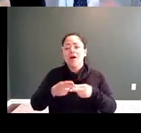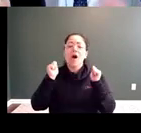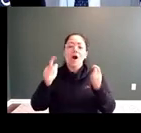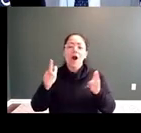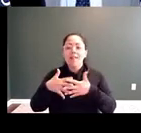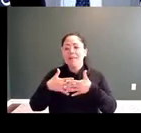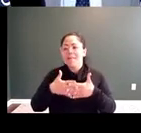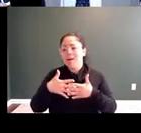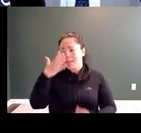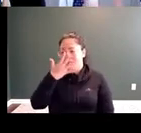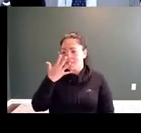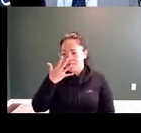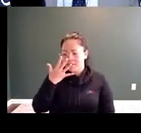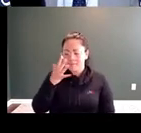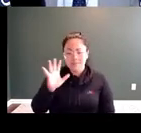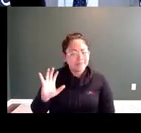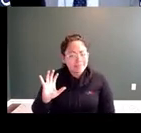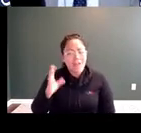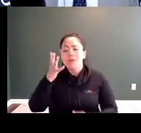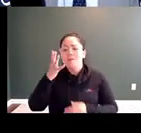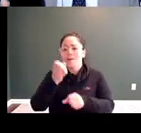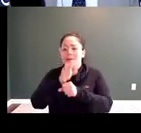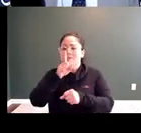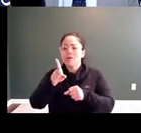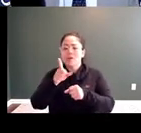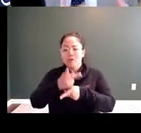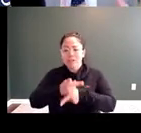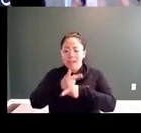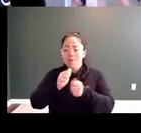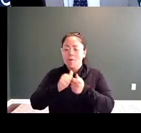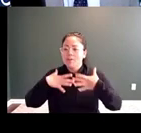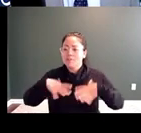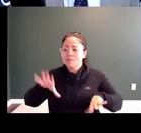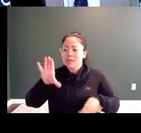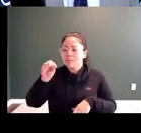So you want to really be careful with dress code policies that prevent a certain national origin